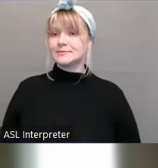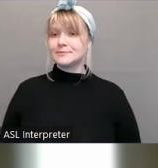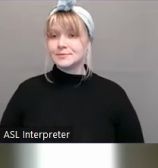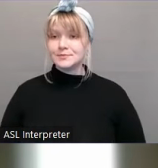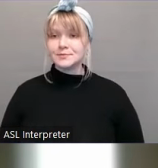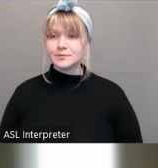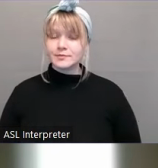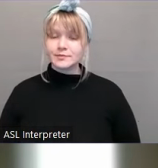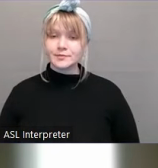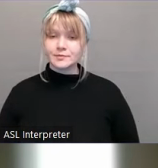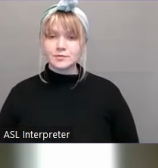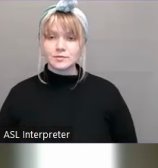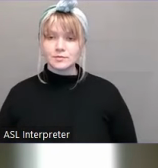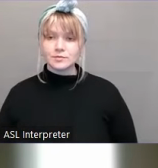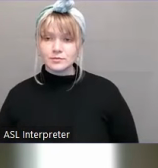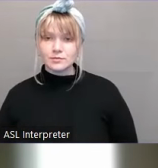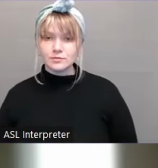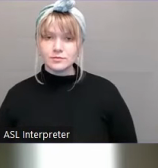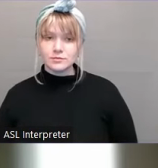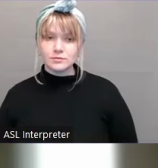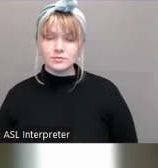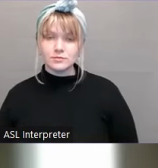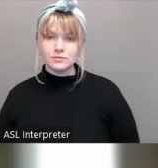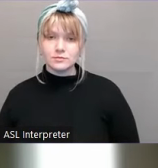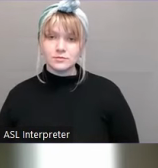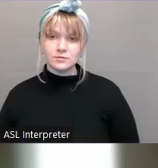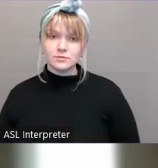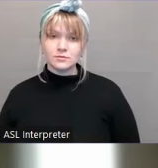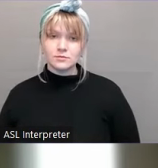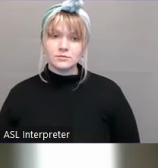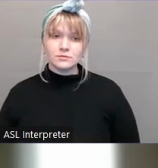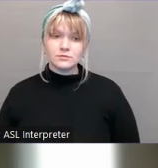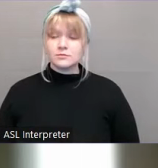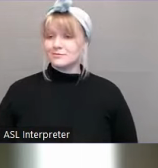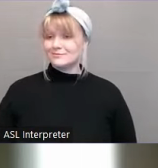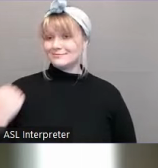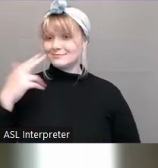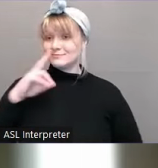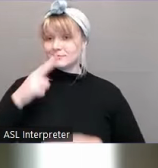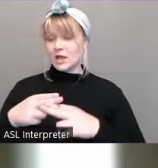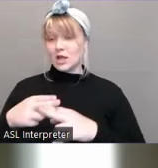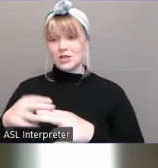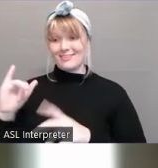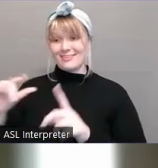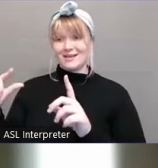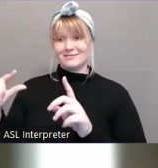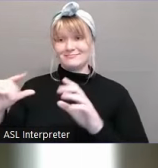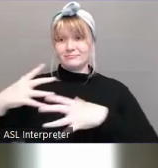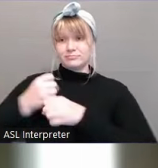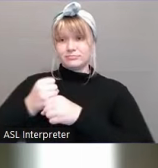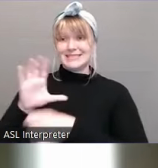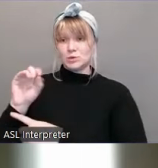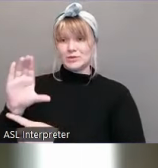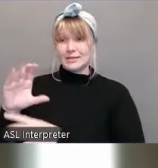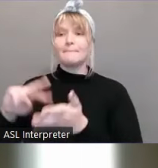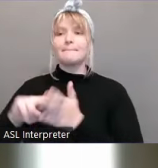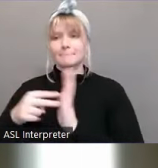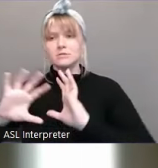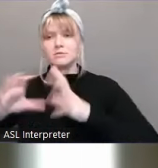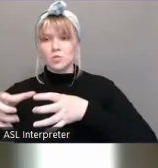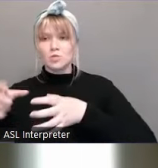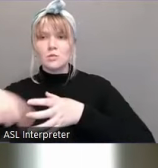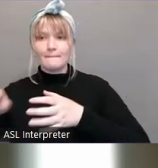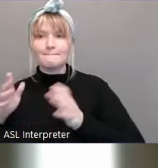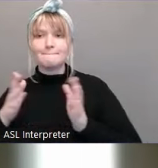As mentioned before, the term CoC also refers to a planning body which is made up of a board,